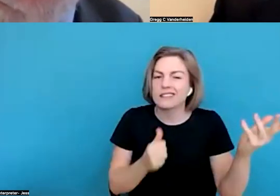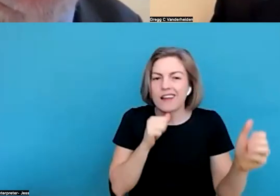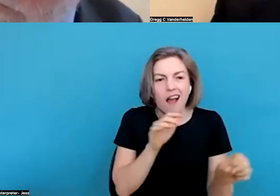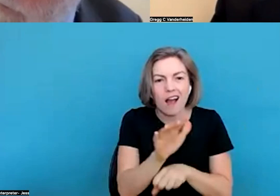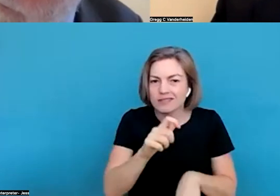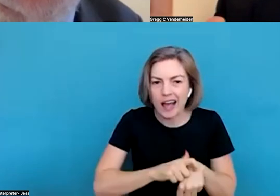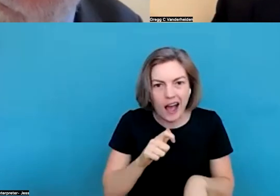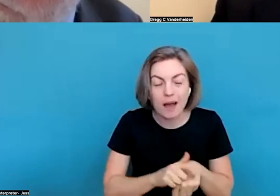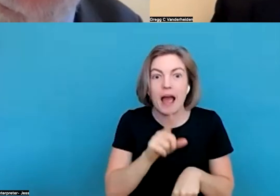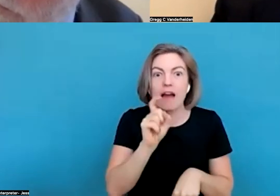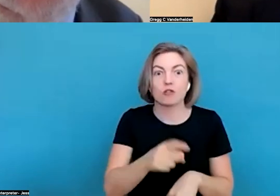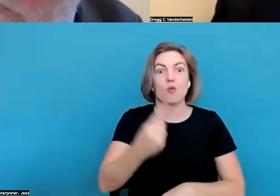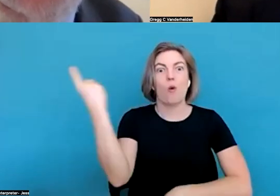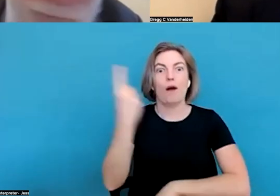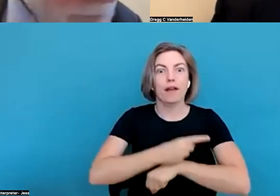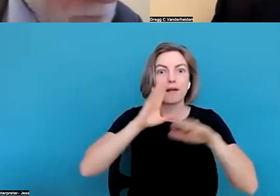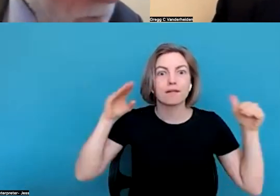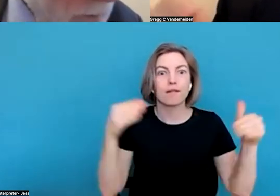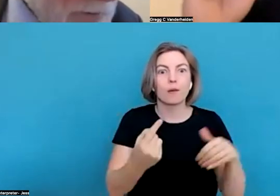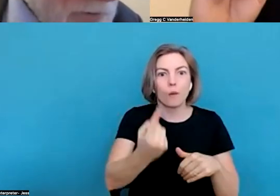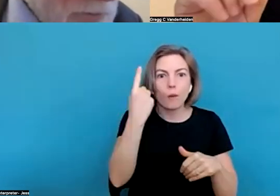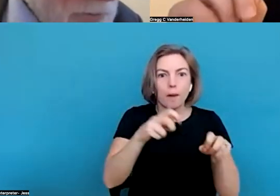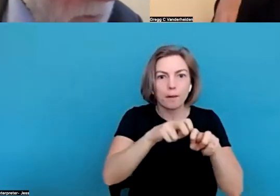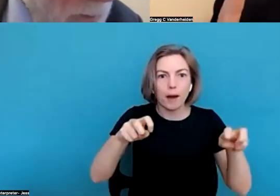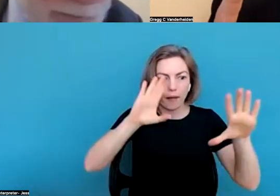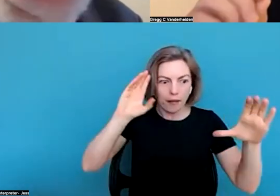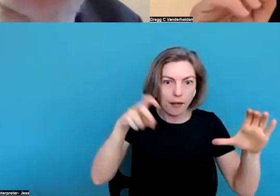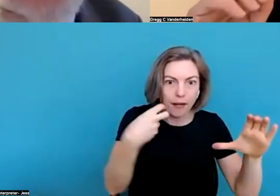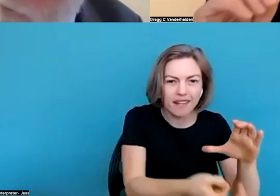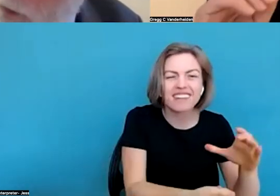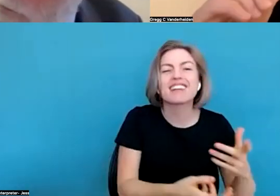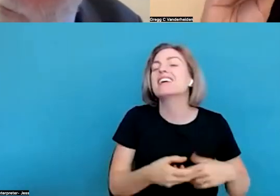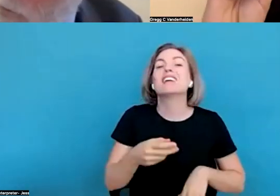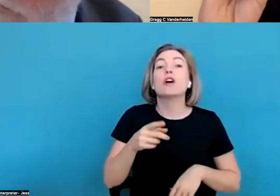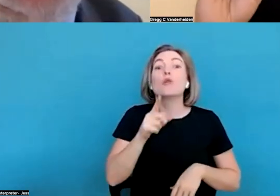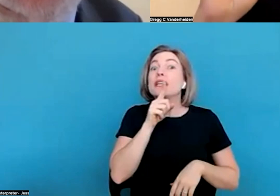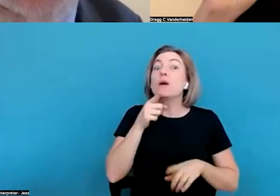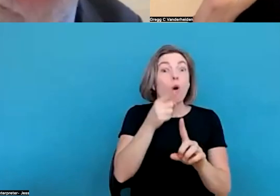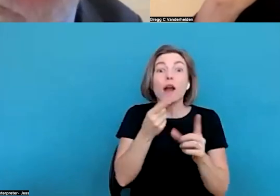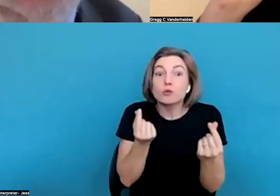one. The key to each one is to figure out -- and this is what we want the focus to be --